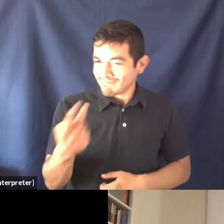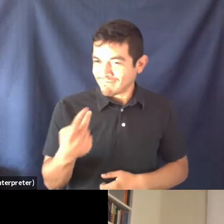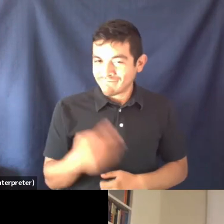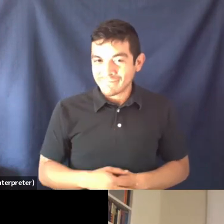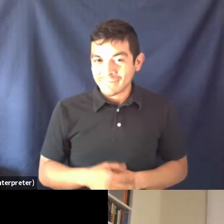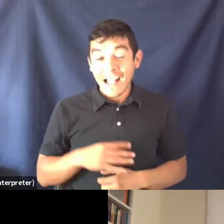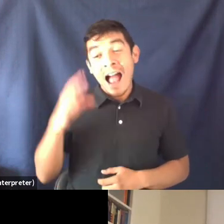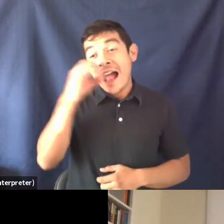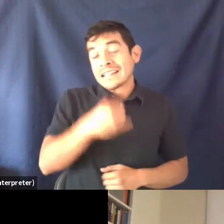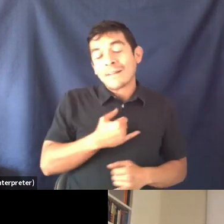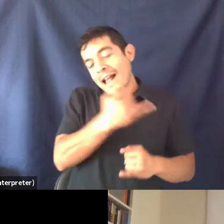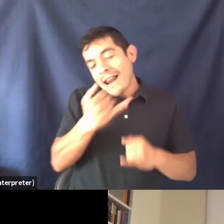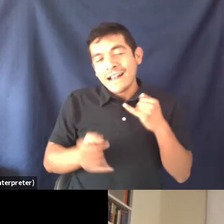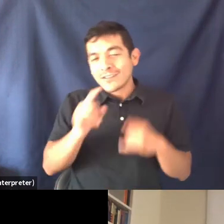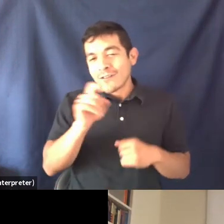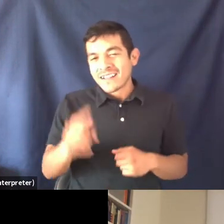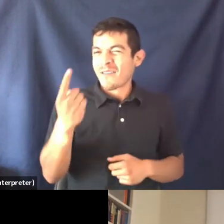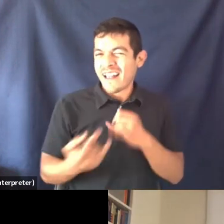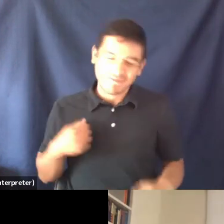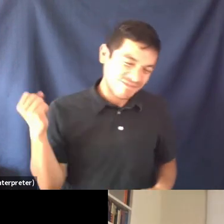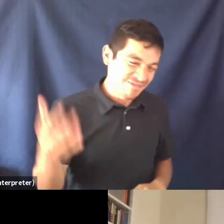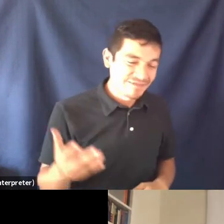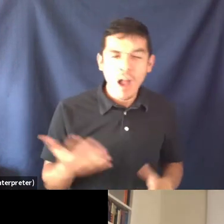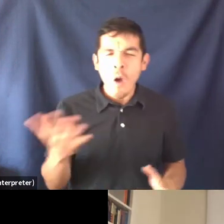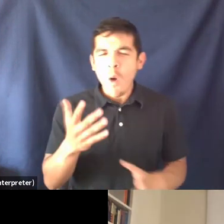what do you want people to take away after seeing your film?